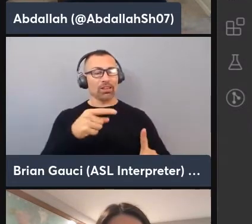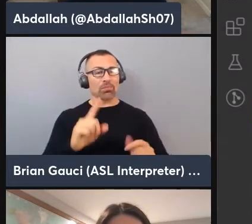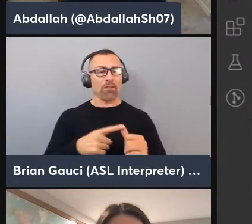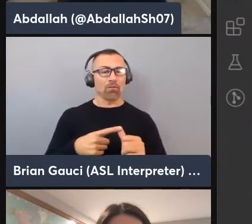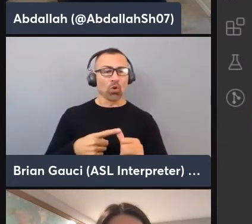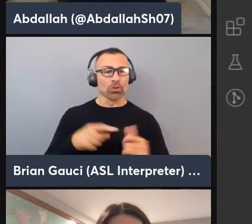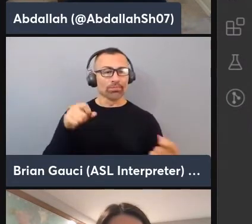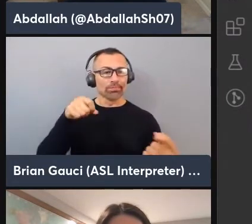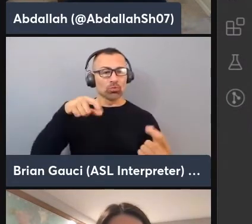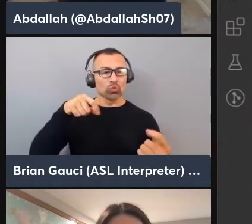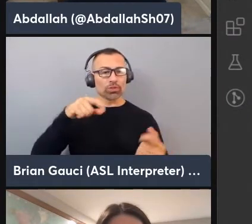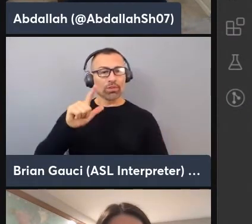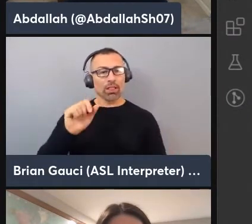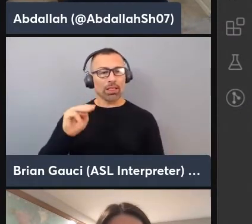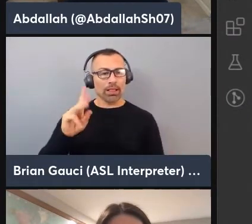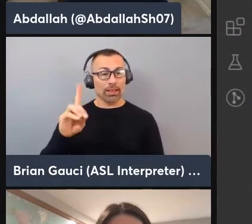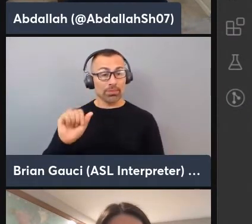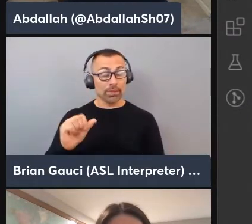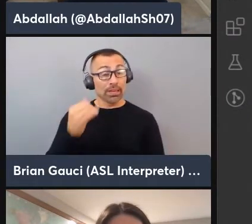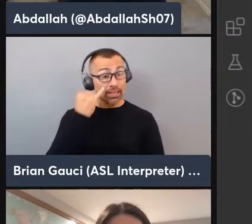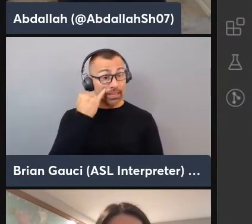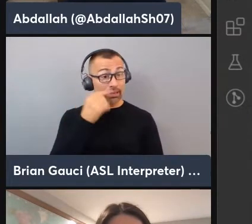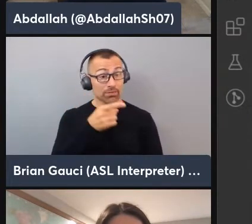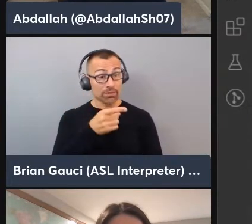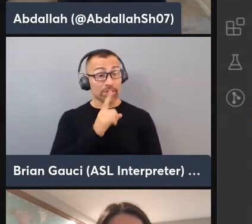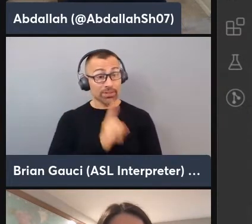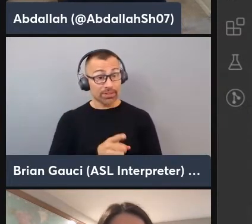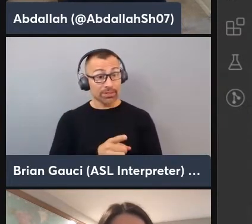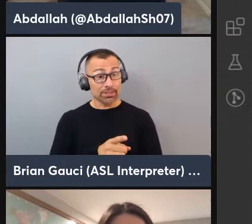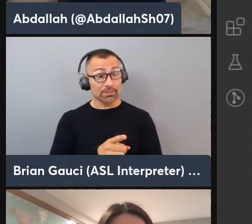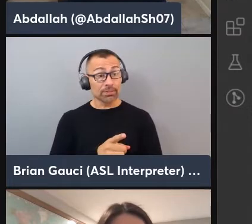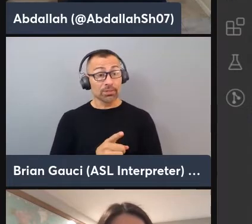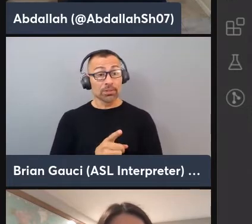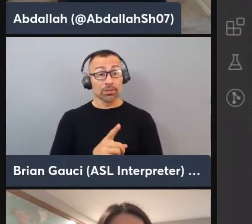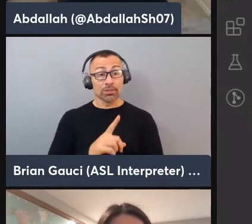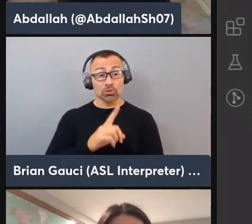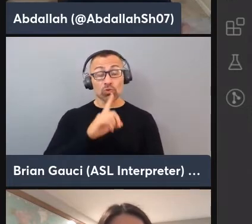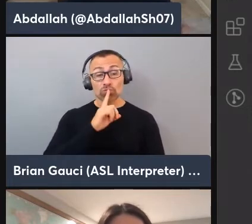and if it is, and it's true, then at that point in time, this challenge is successful